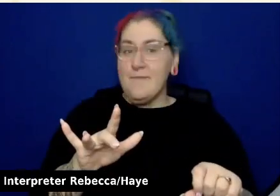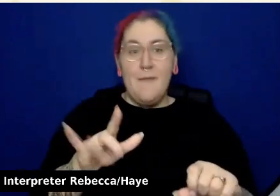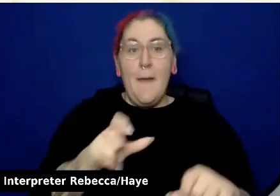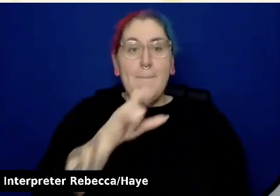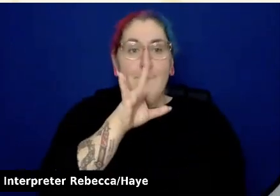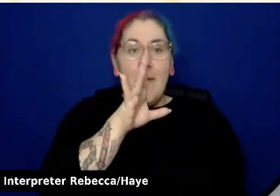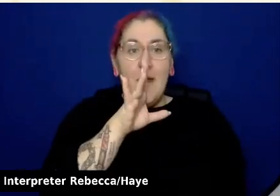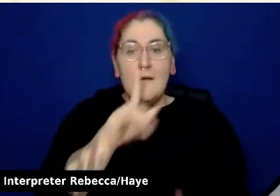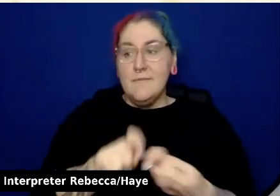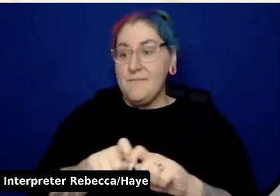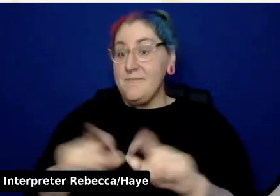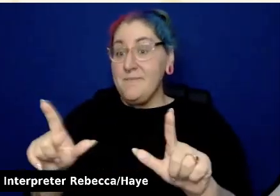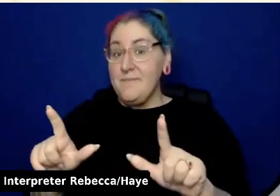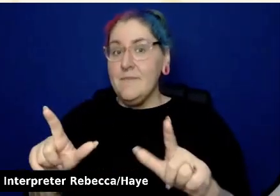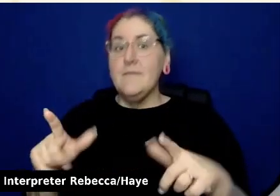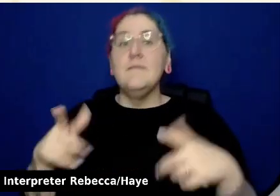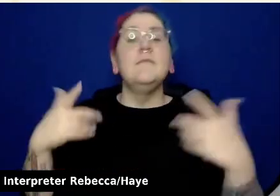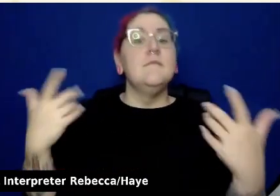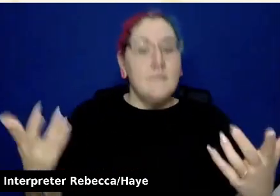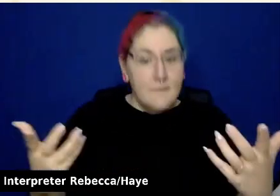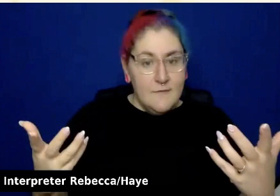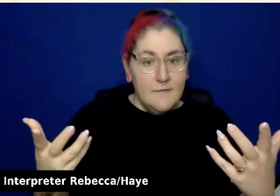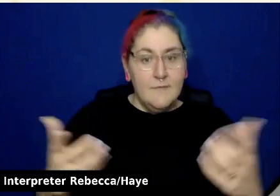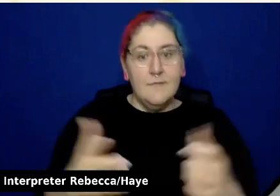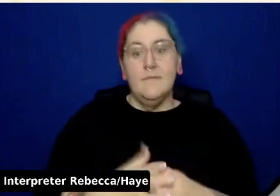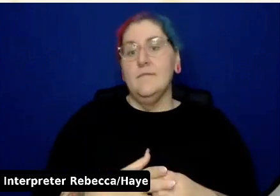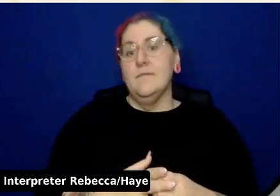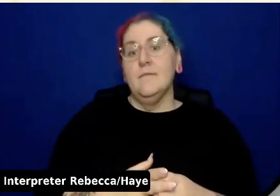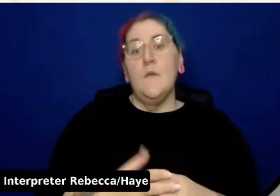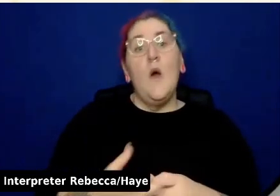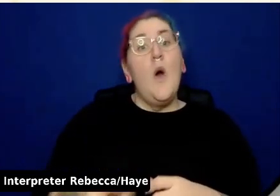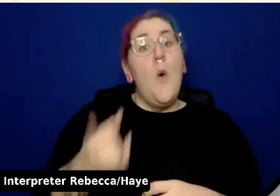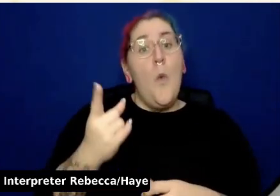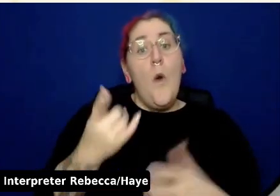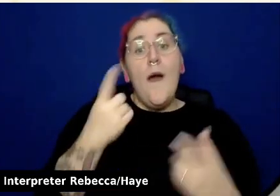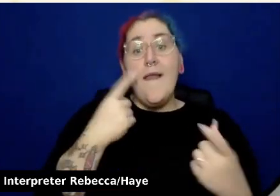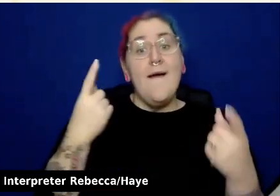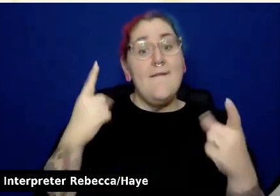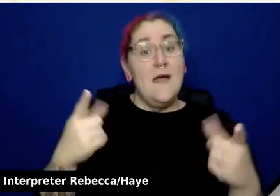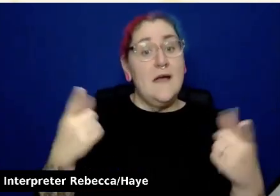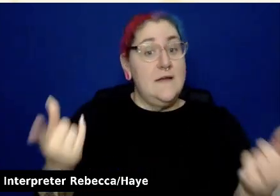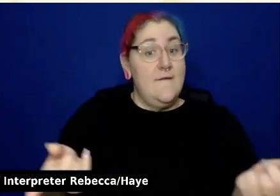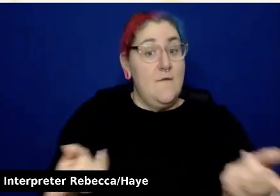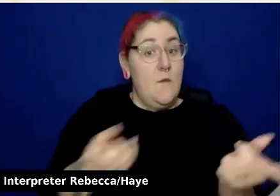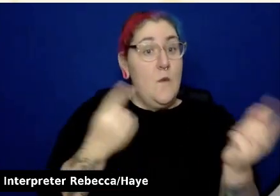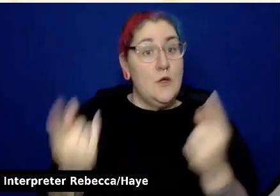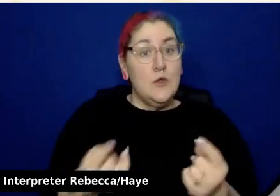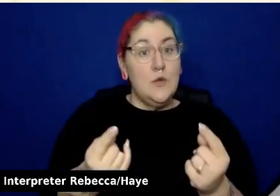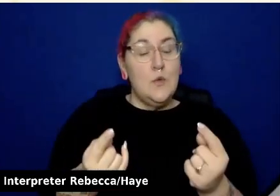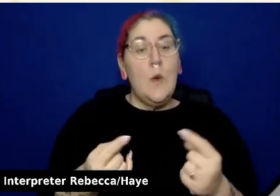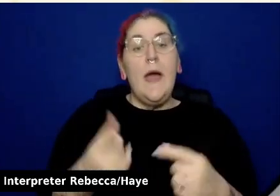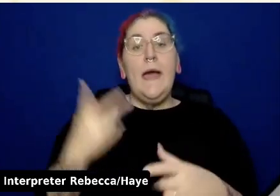One correct way is to append the text, "opens in a new window", inside the link text itself. This will help users.